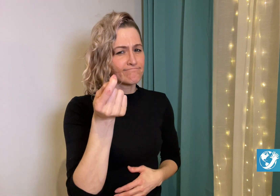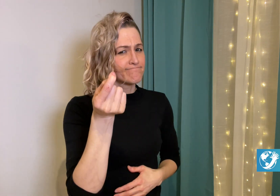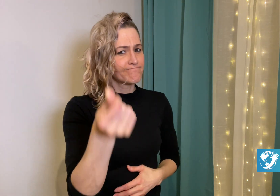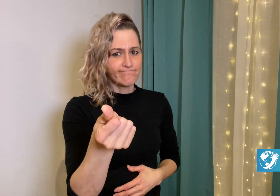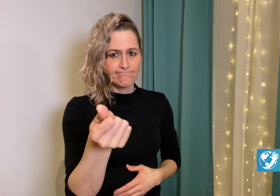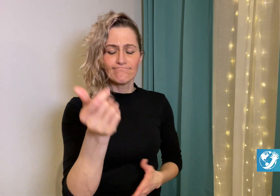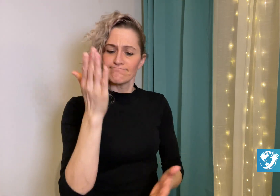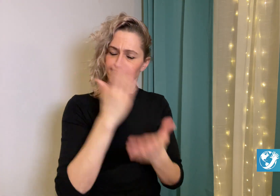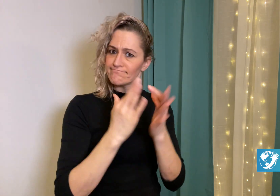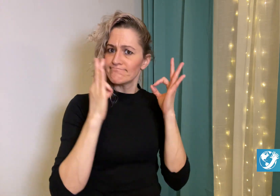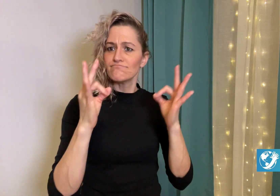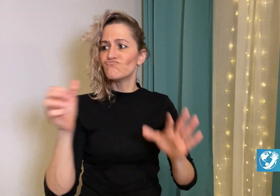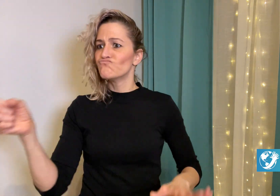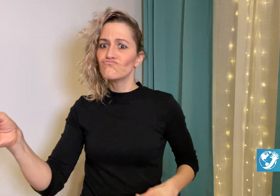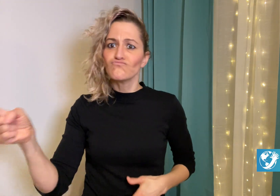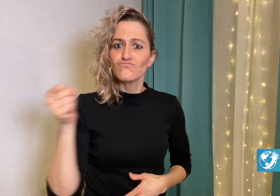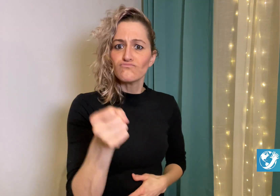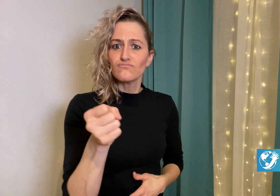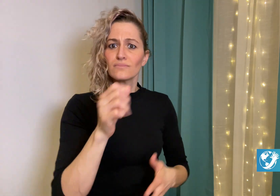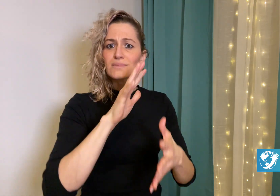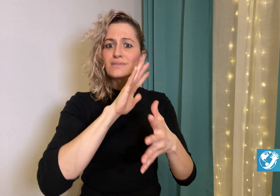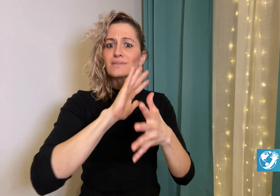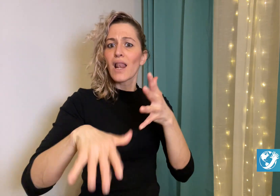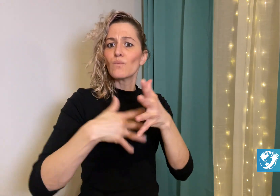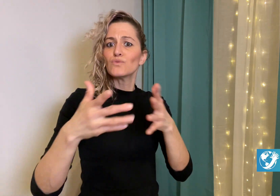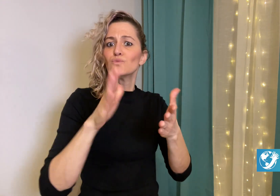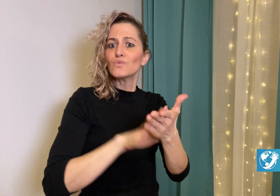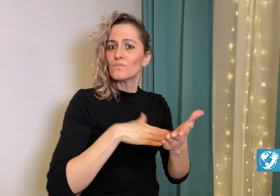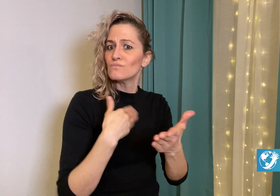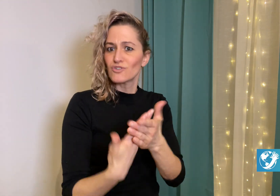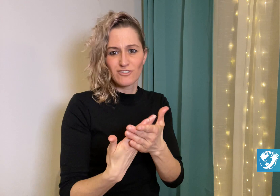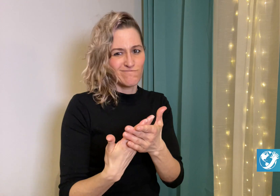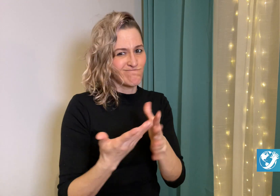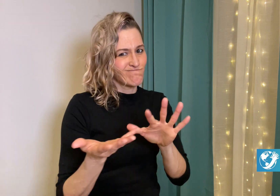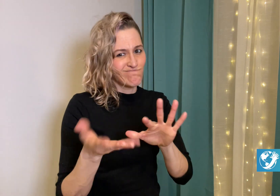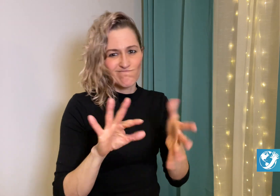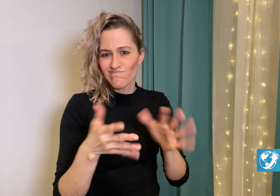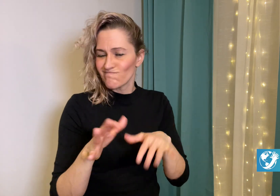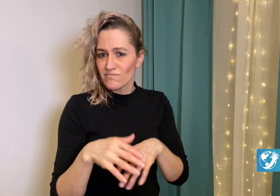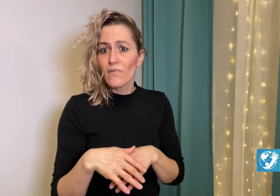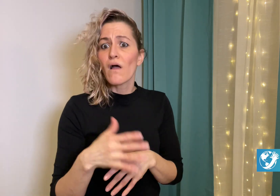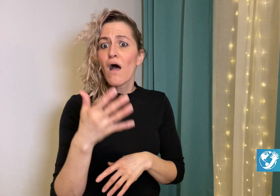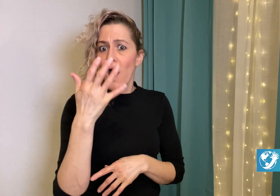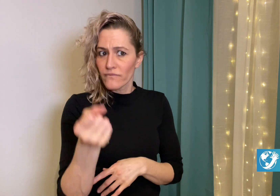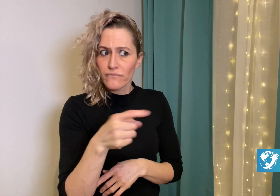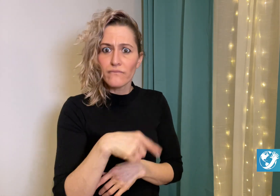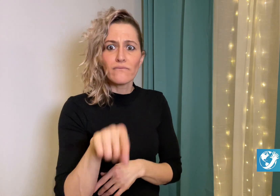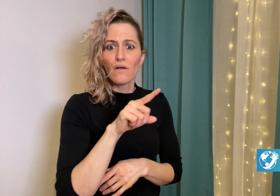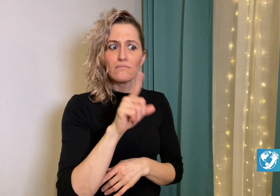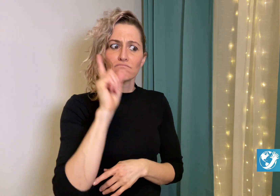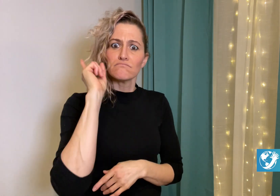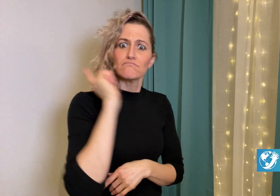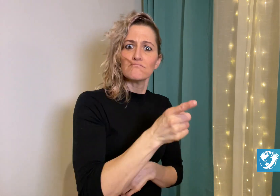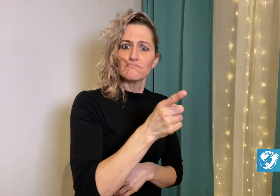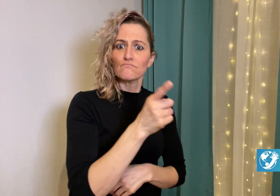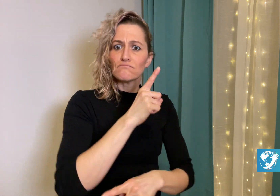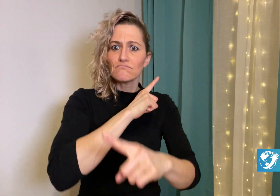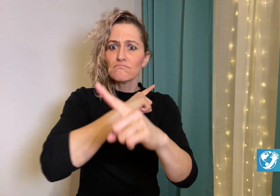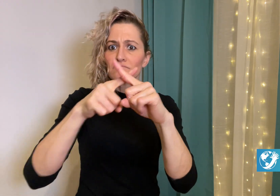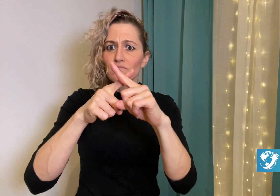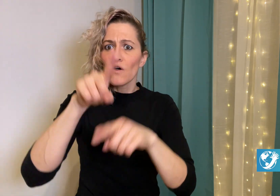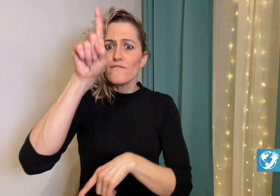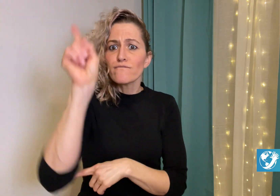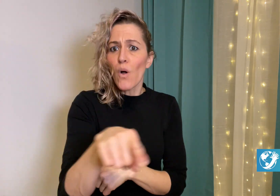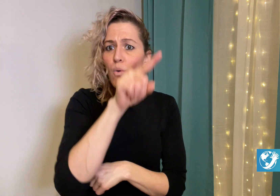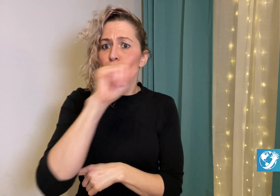Prisons rarely provide sign language interpreters and